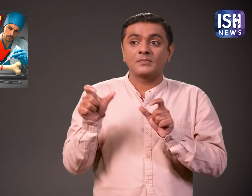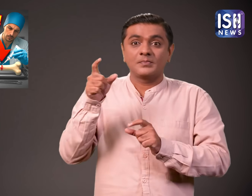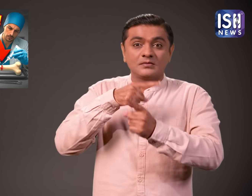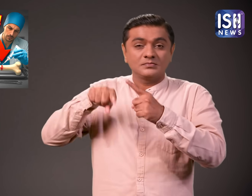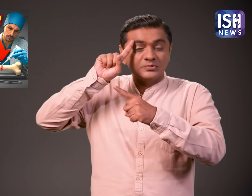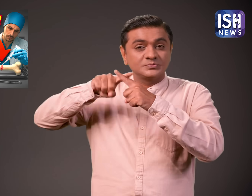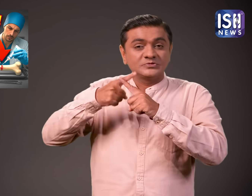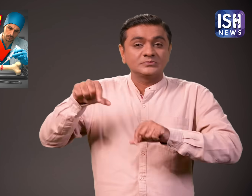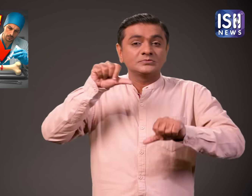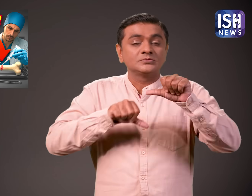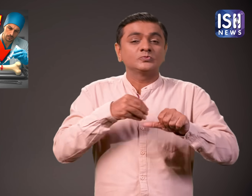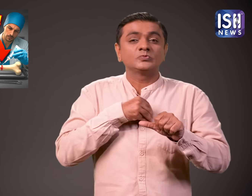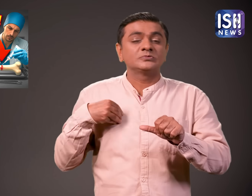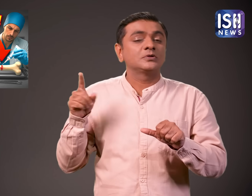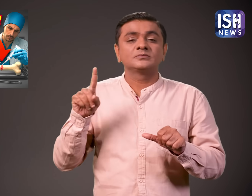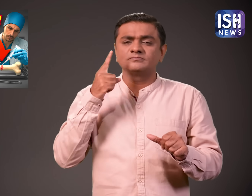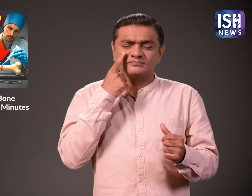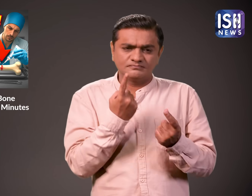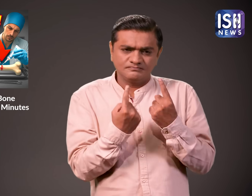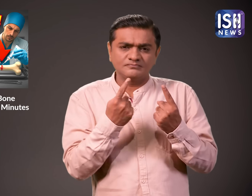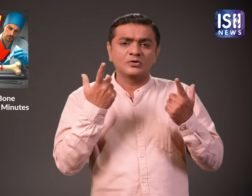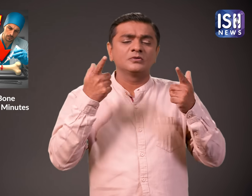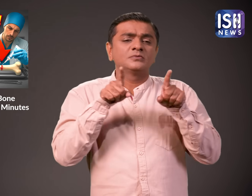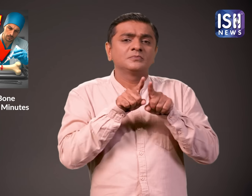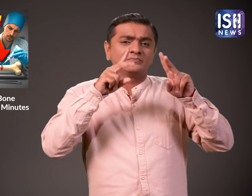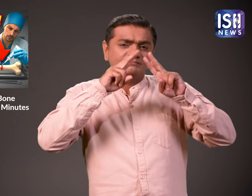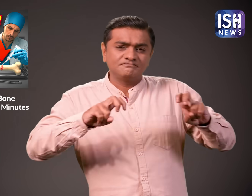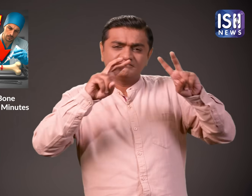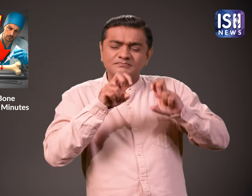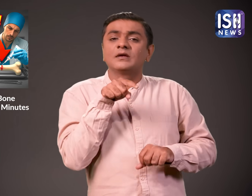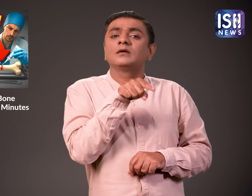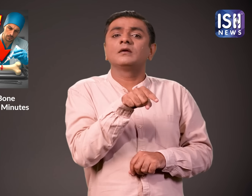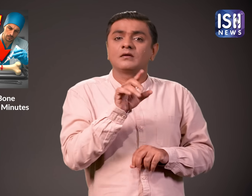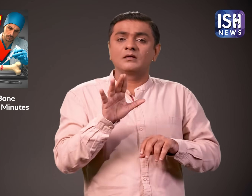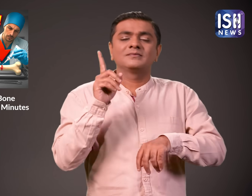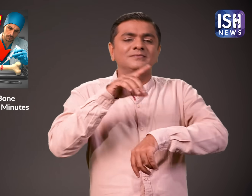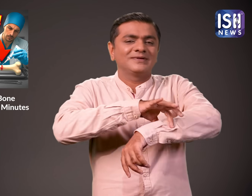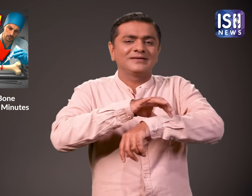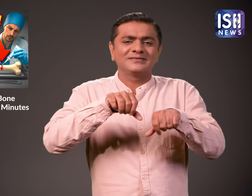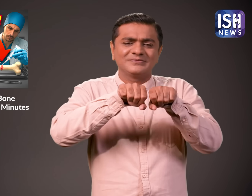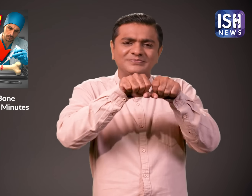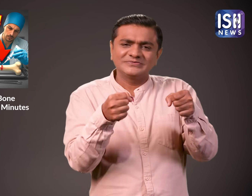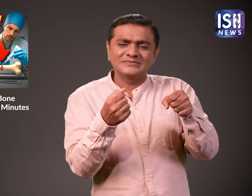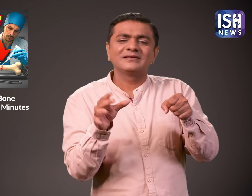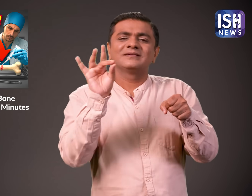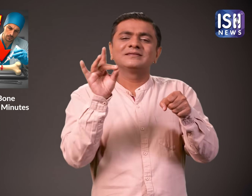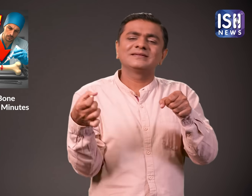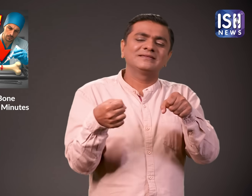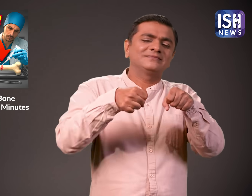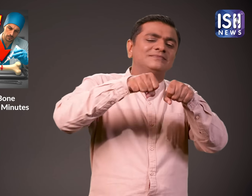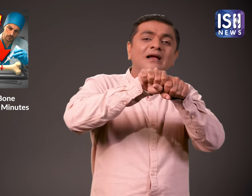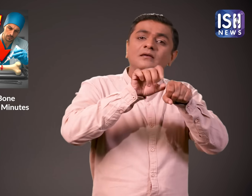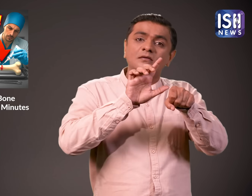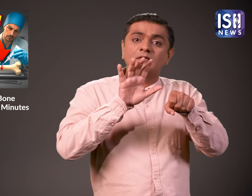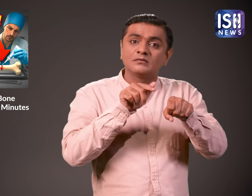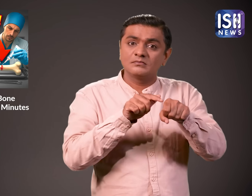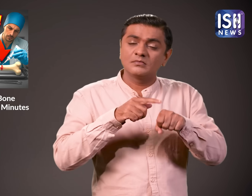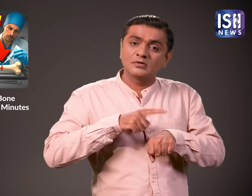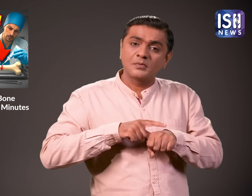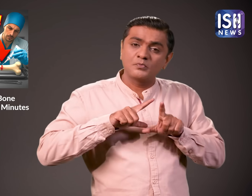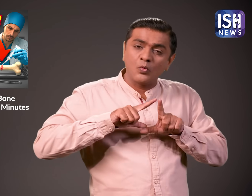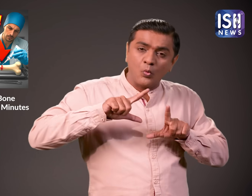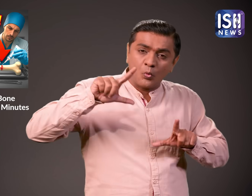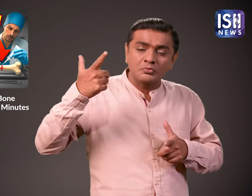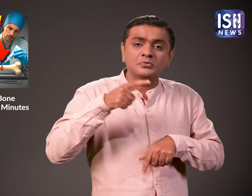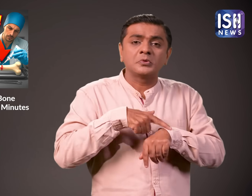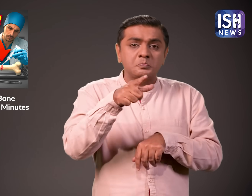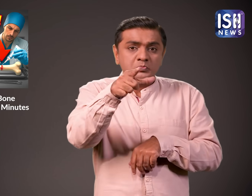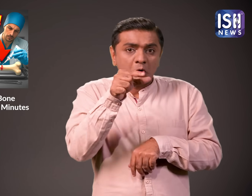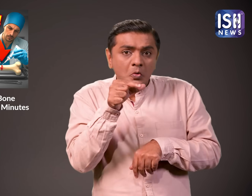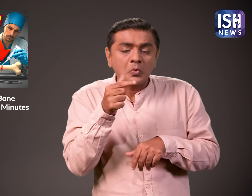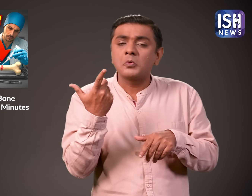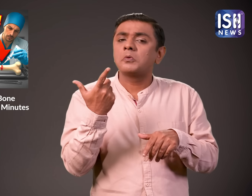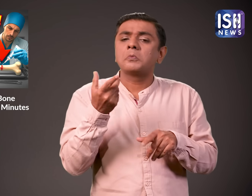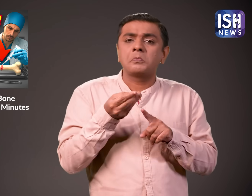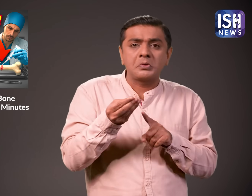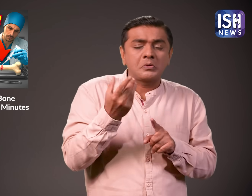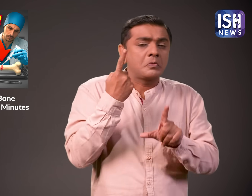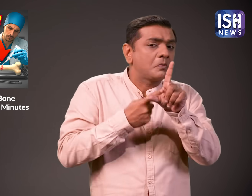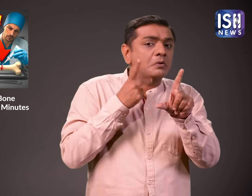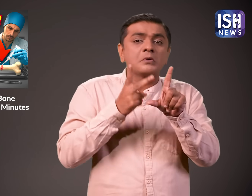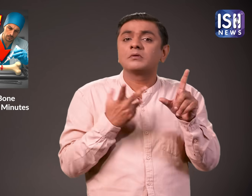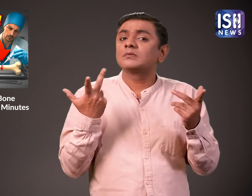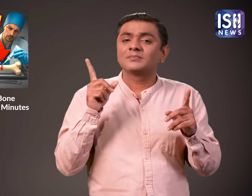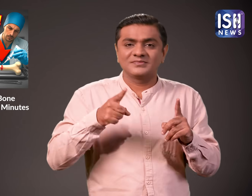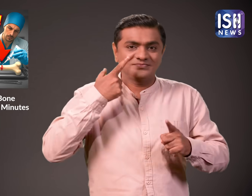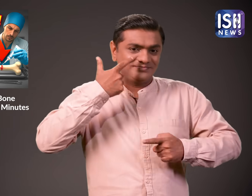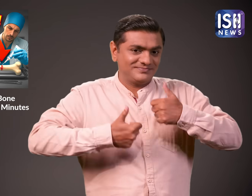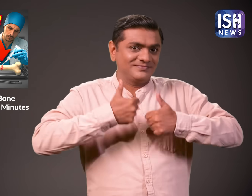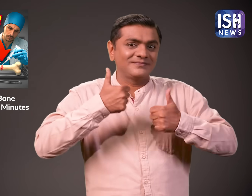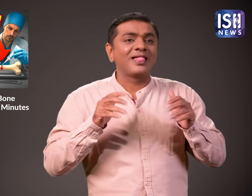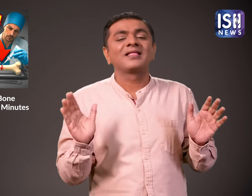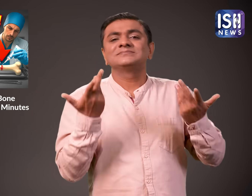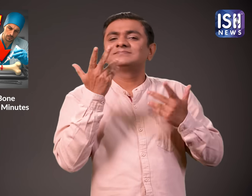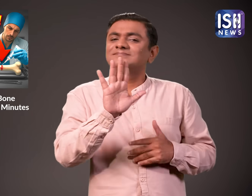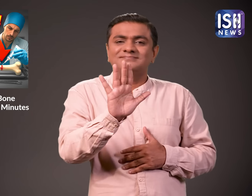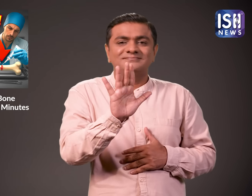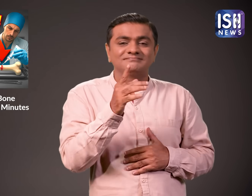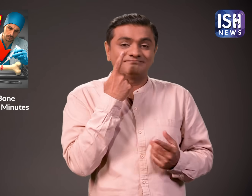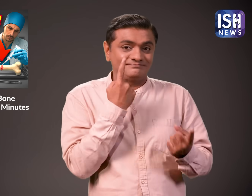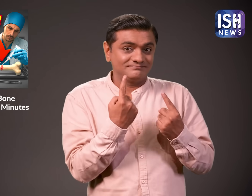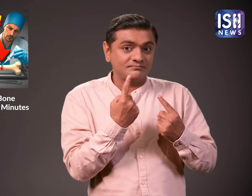The scientists need to study how the glue behaves in the body over months or even years.